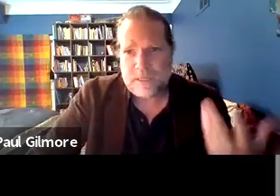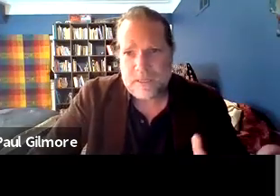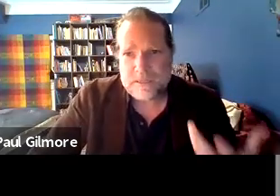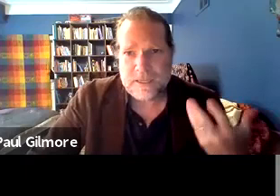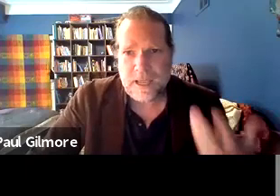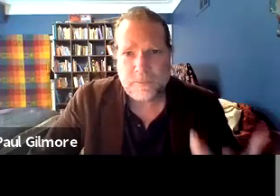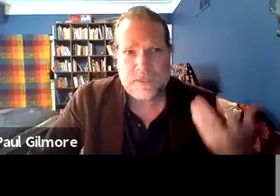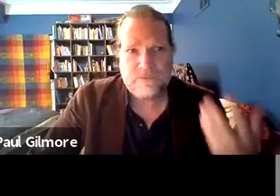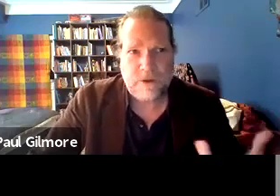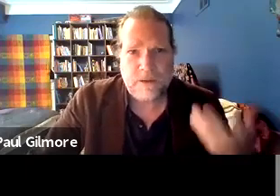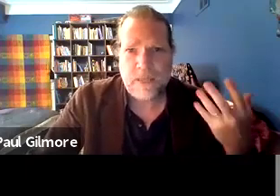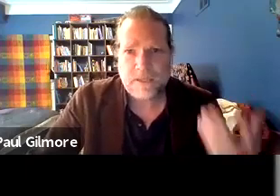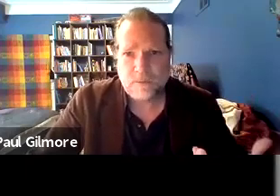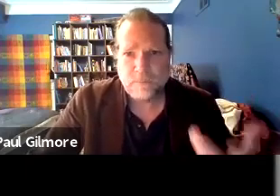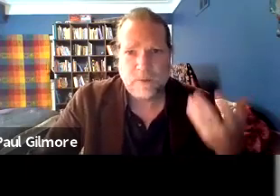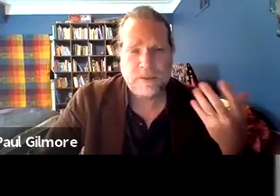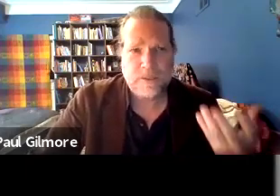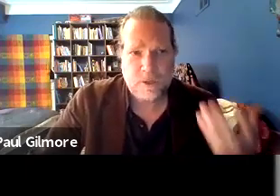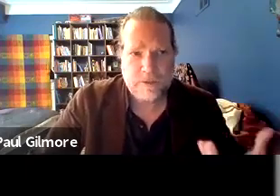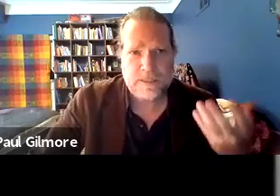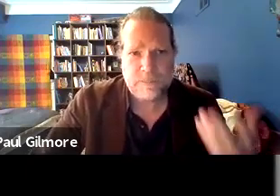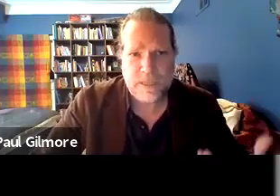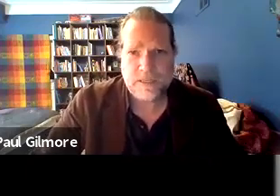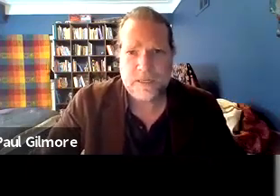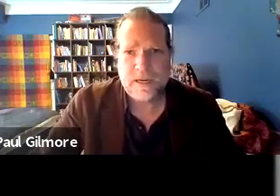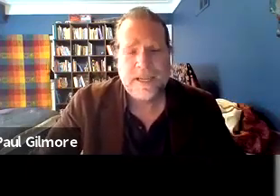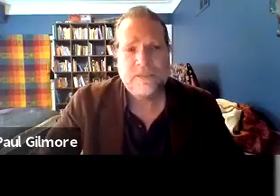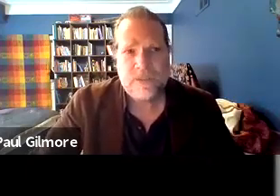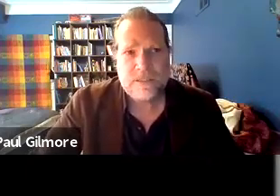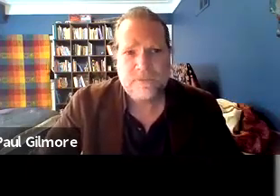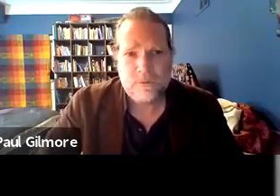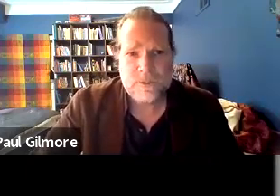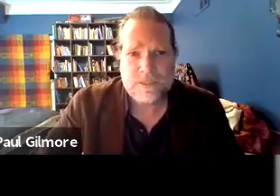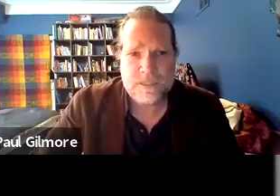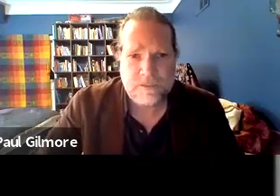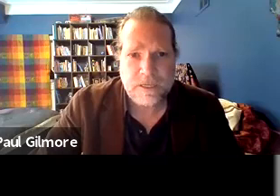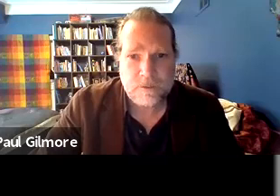because it helps us frame that could be bet current debate here. This folks is nothing